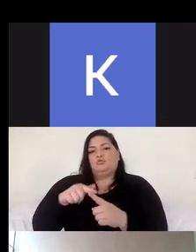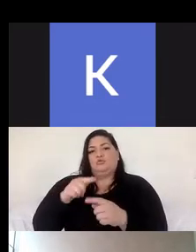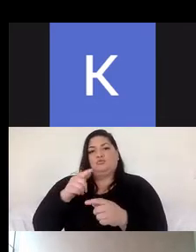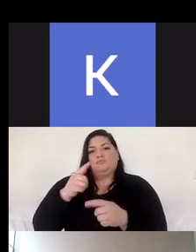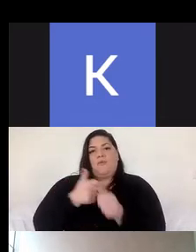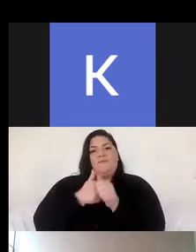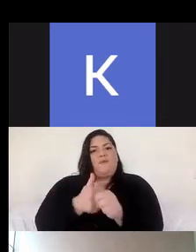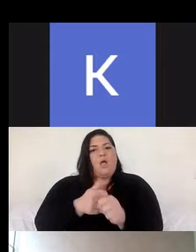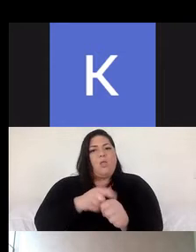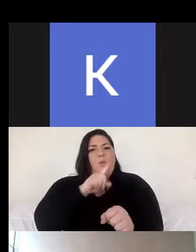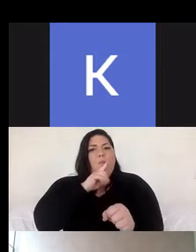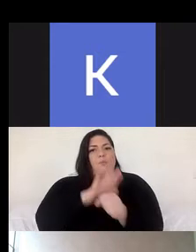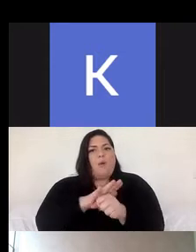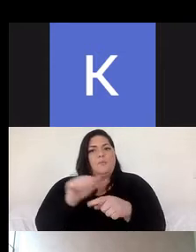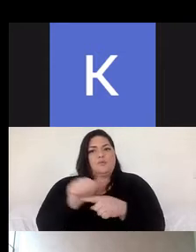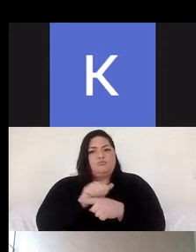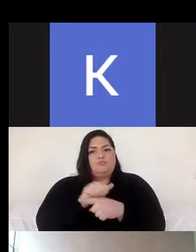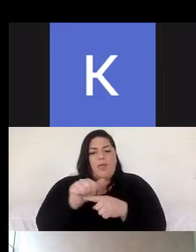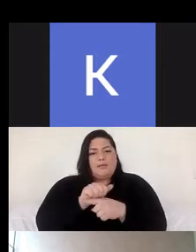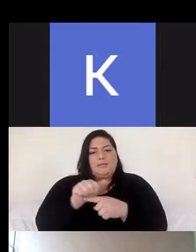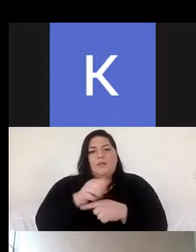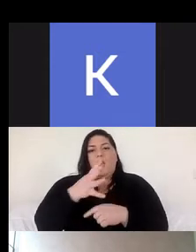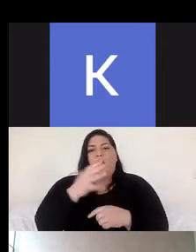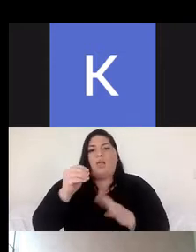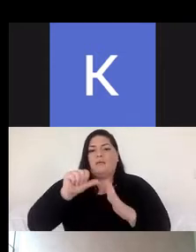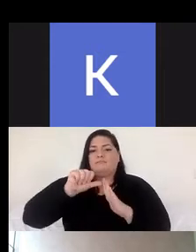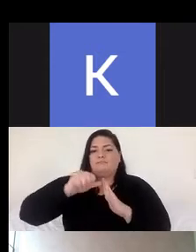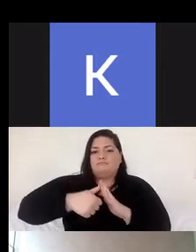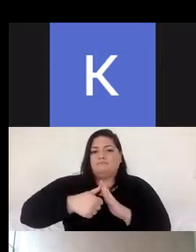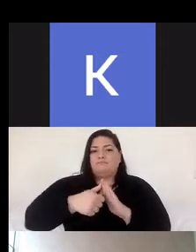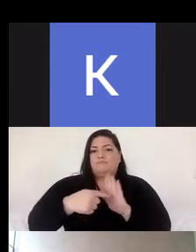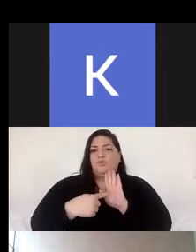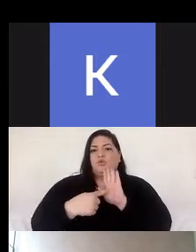and also to highlight unmet needs.